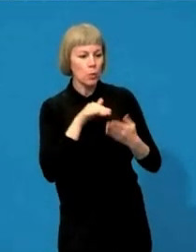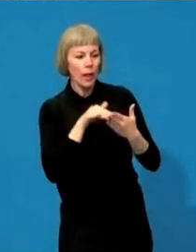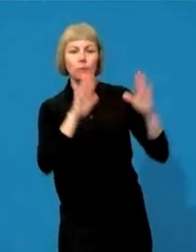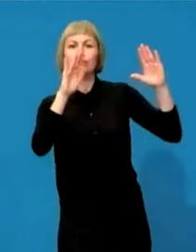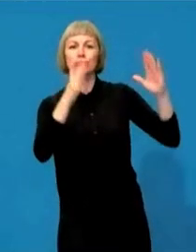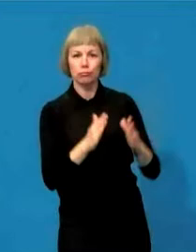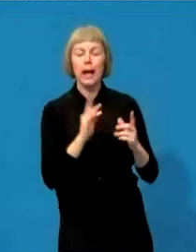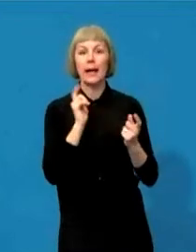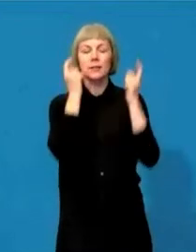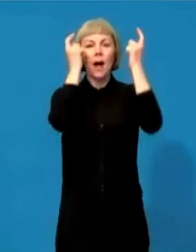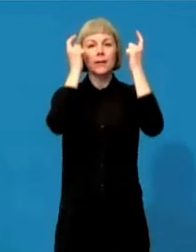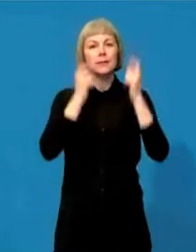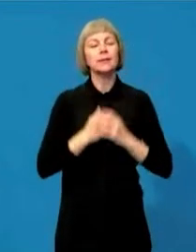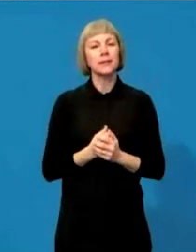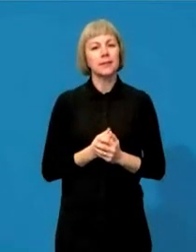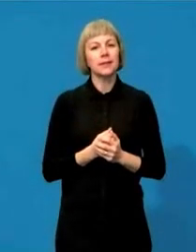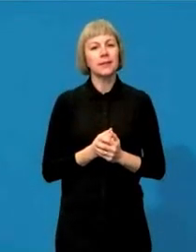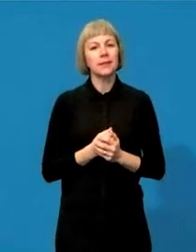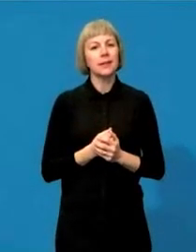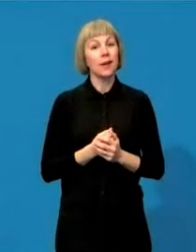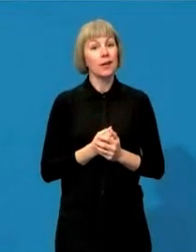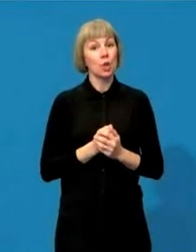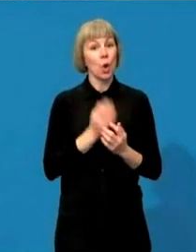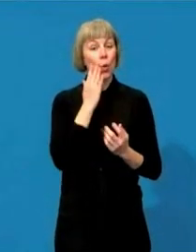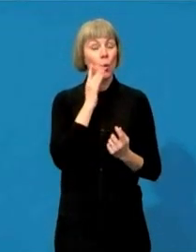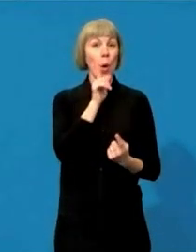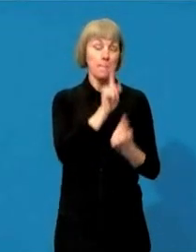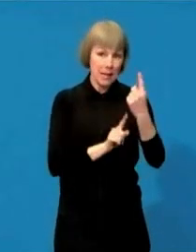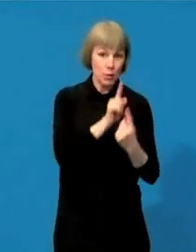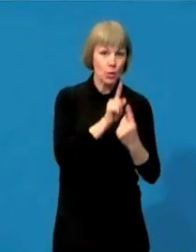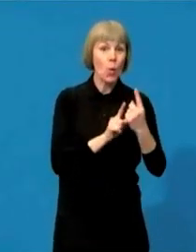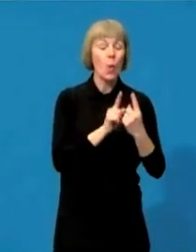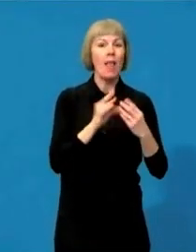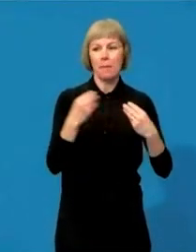And so that sort of mentor role grew and so that's the best way, I think, to describe it.